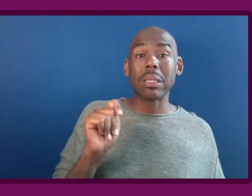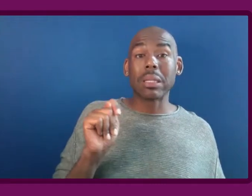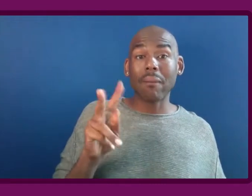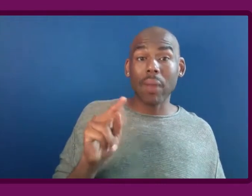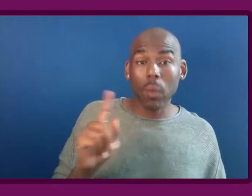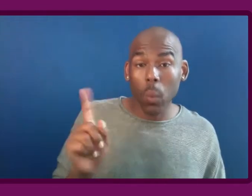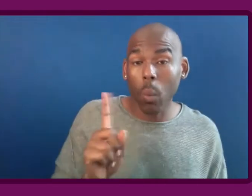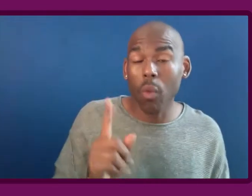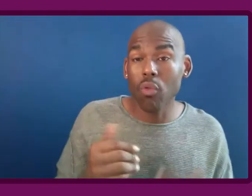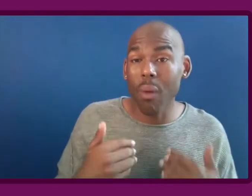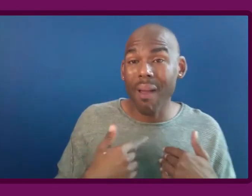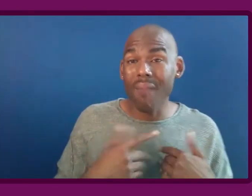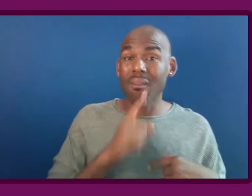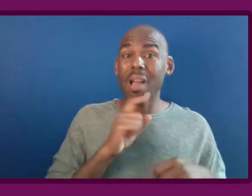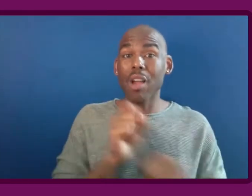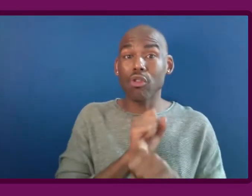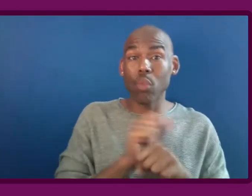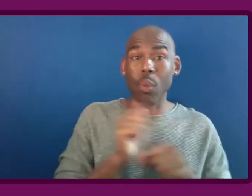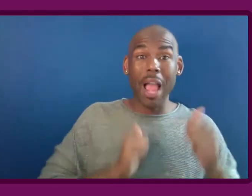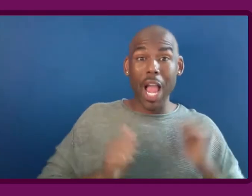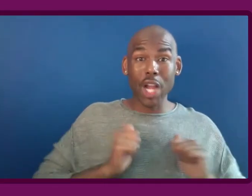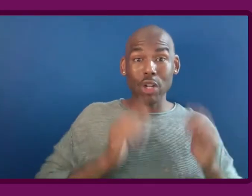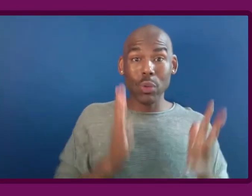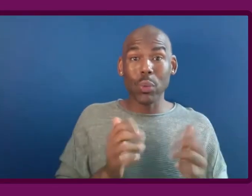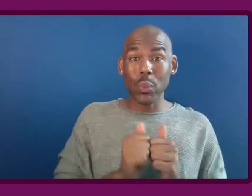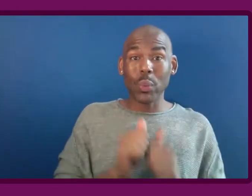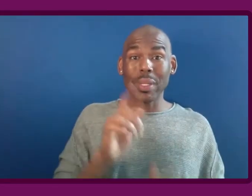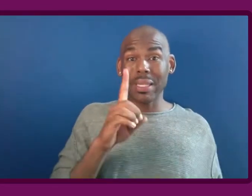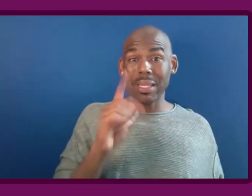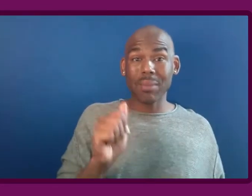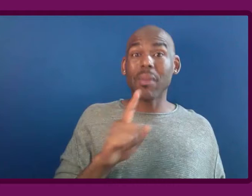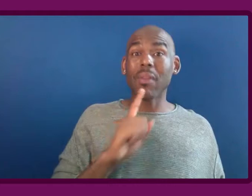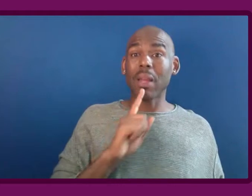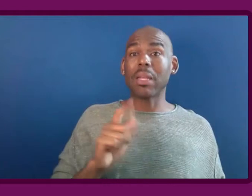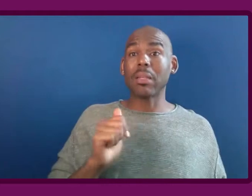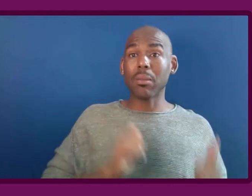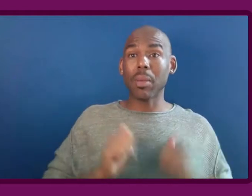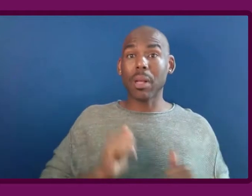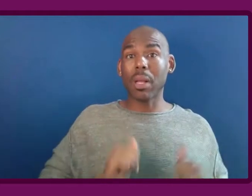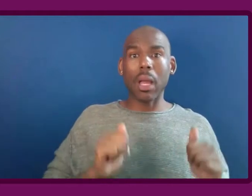a single show on television where there is an actual actor with disabilities who's playing